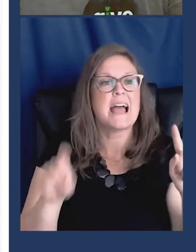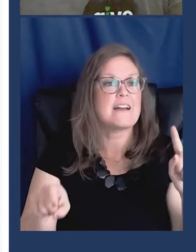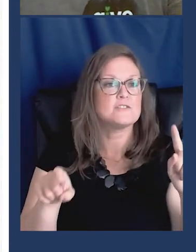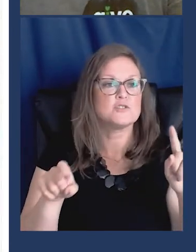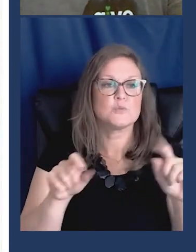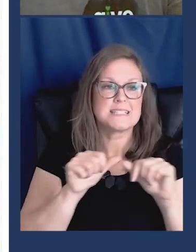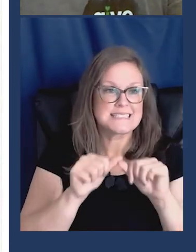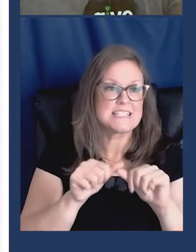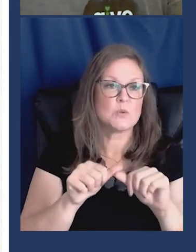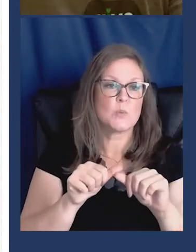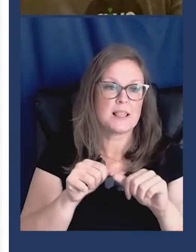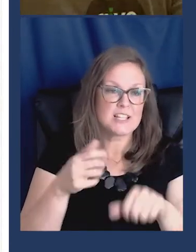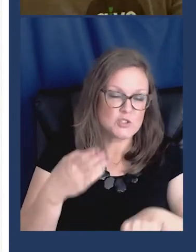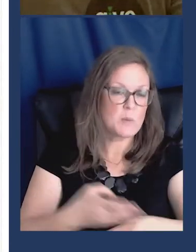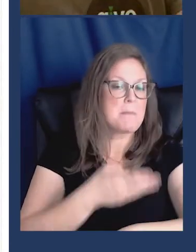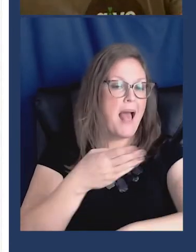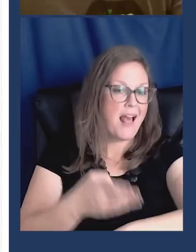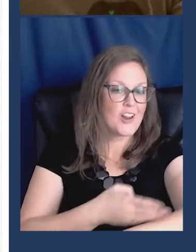through the course of this demo.